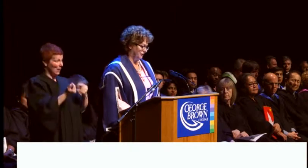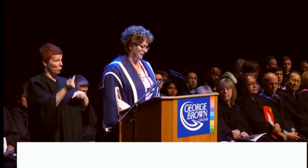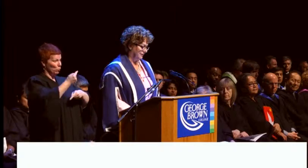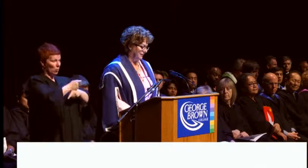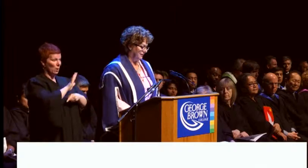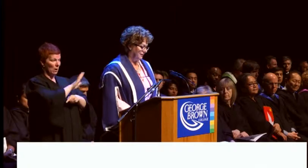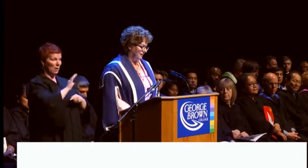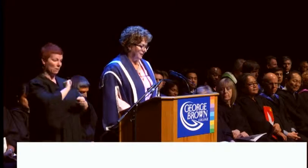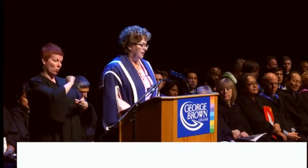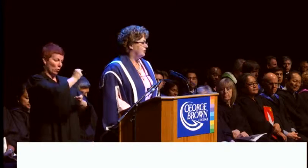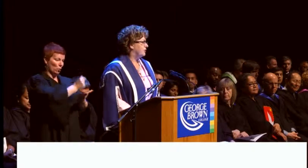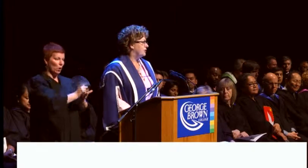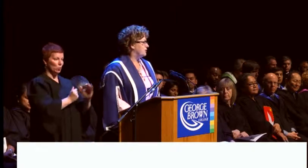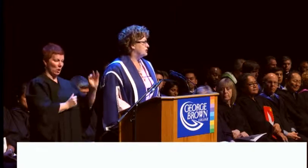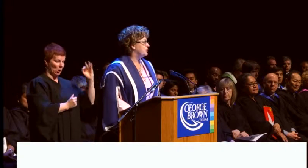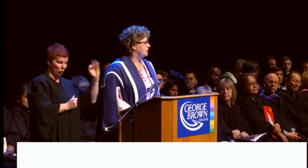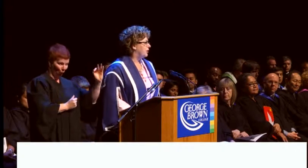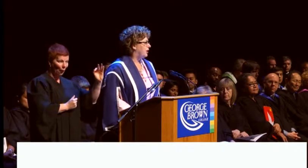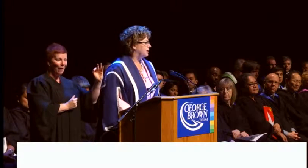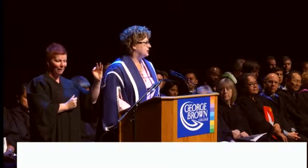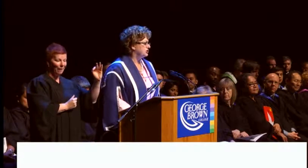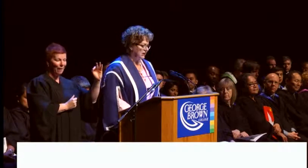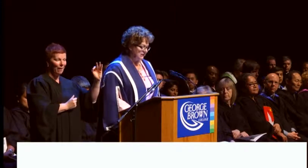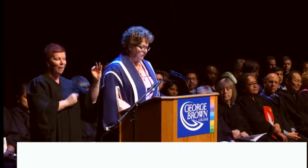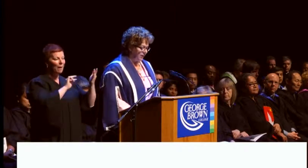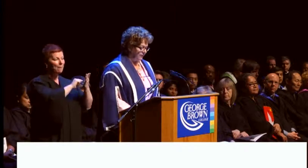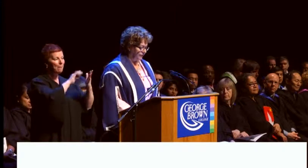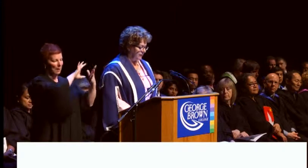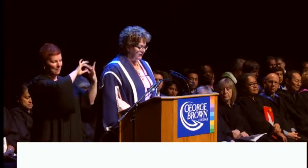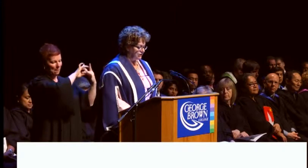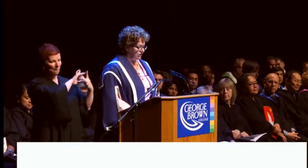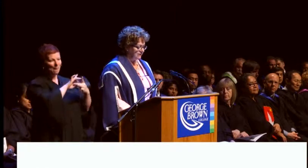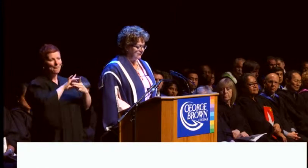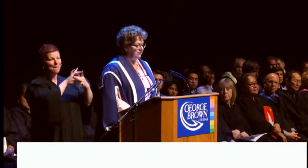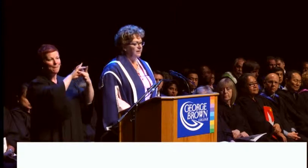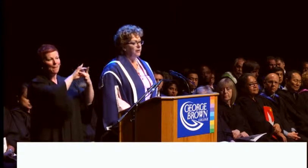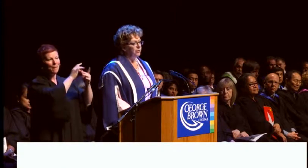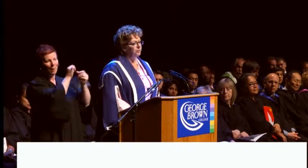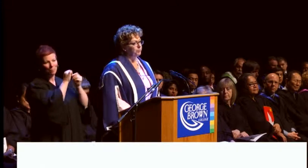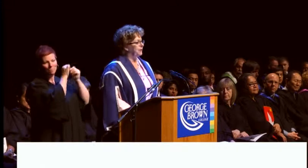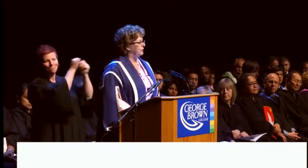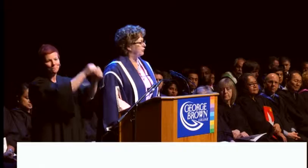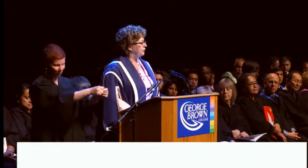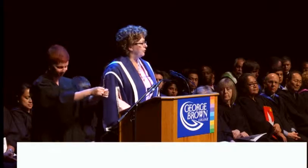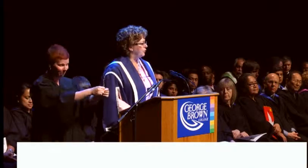YOUR GRADUATION FROM COLLEGE IS JUST ONE OF THE MANY DOTS THAT WILL PROPEL YOU FORWARD